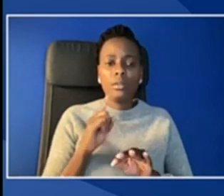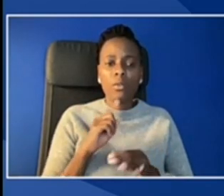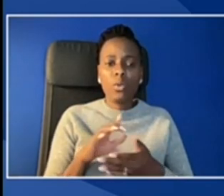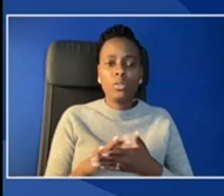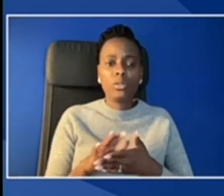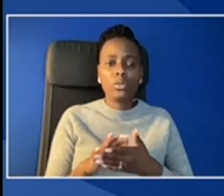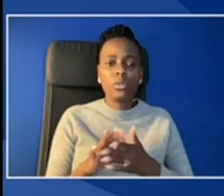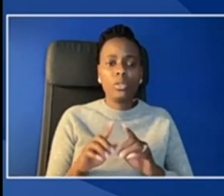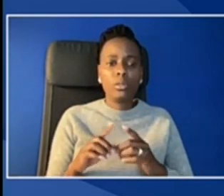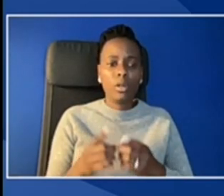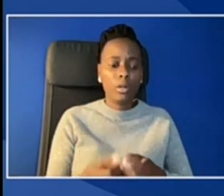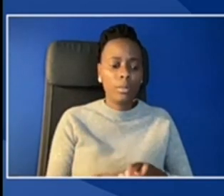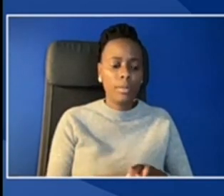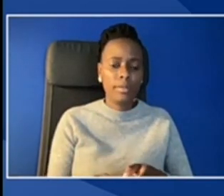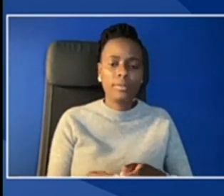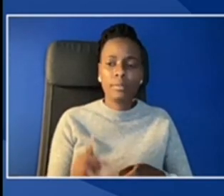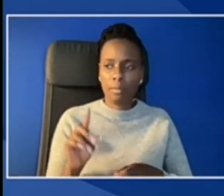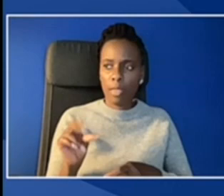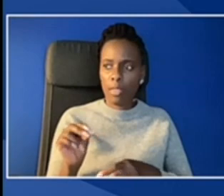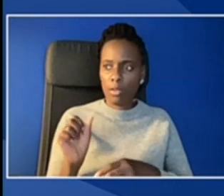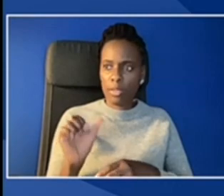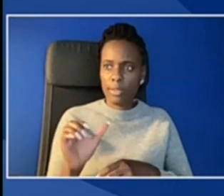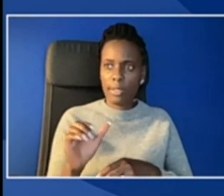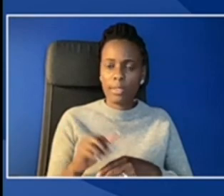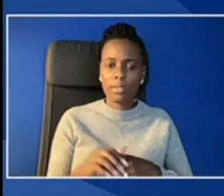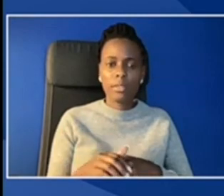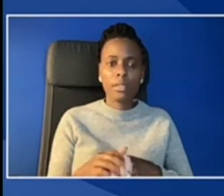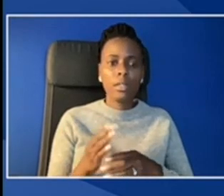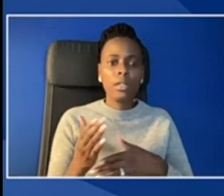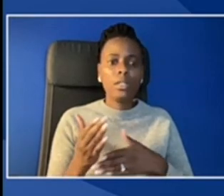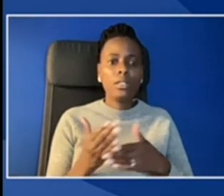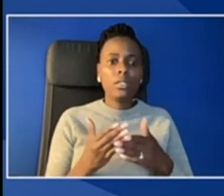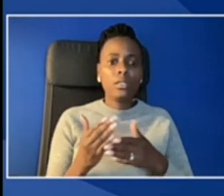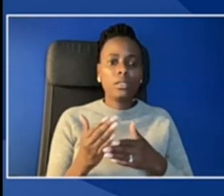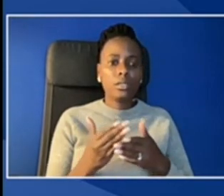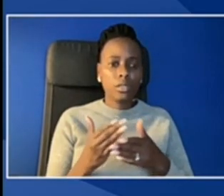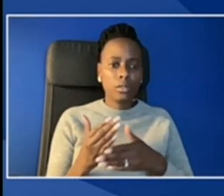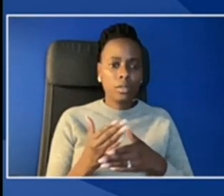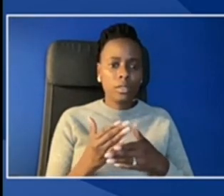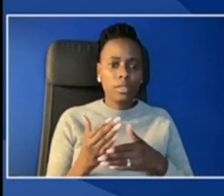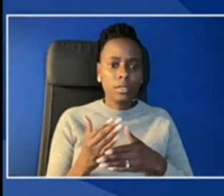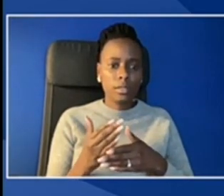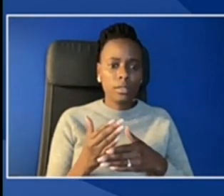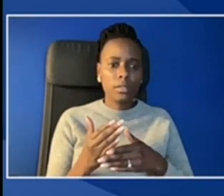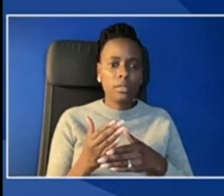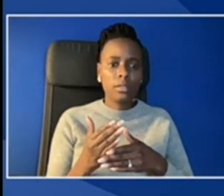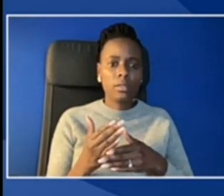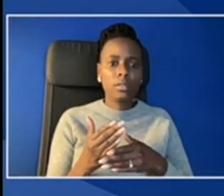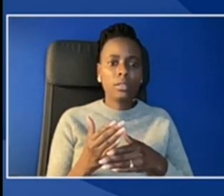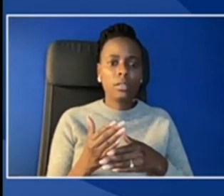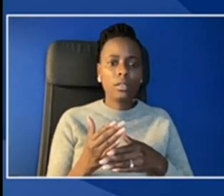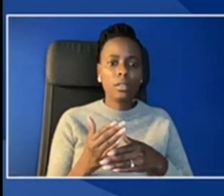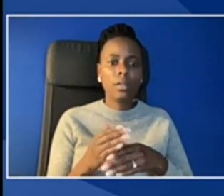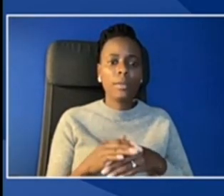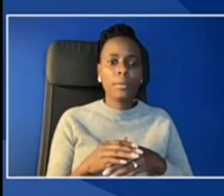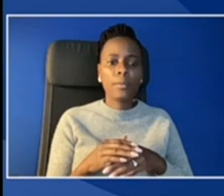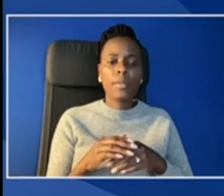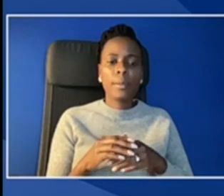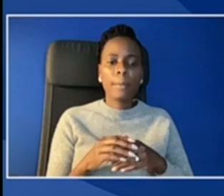services was [30 seconds]. Thank you. And services would place variables in deferments at their leisure. And this is not acceptable.